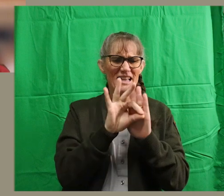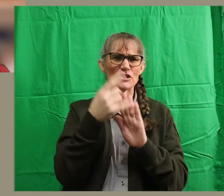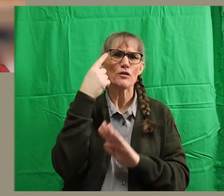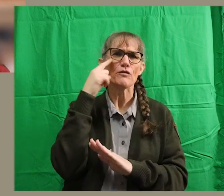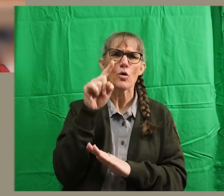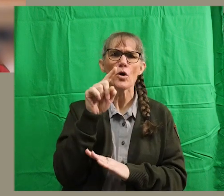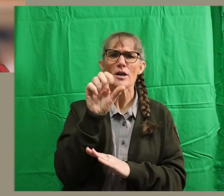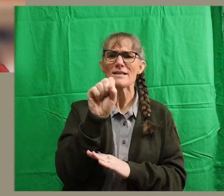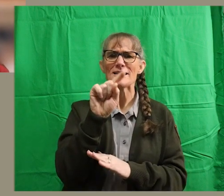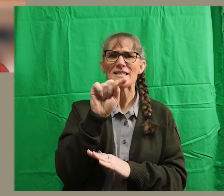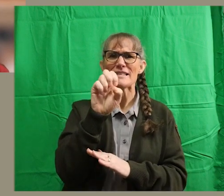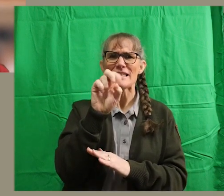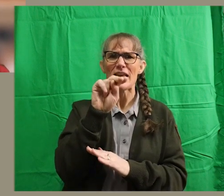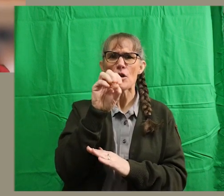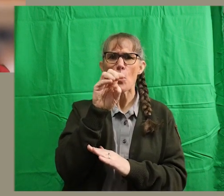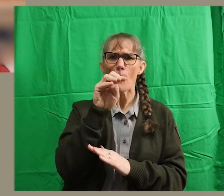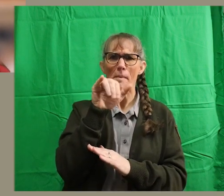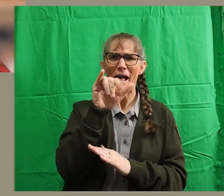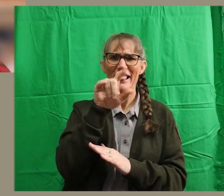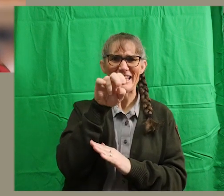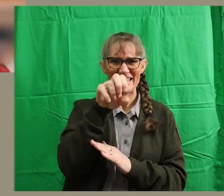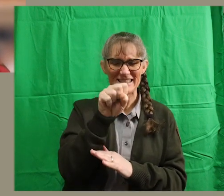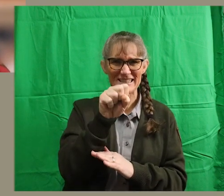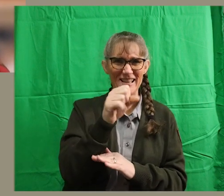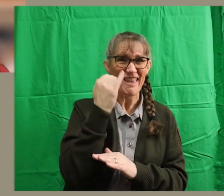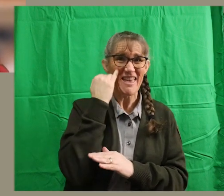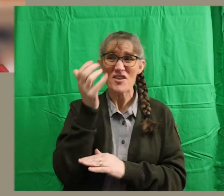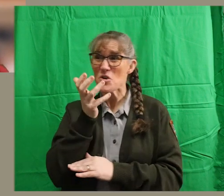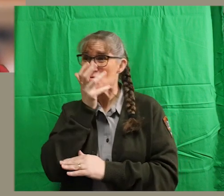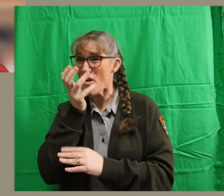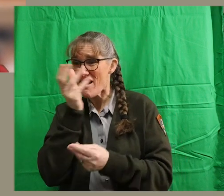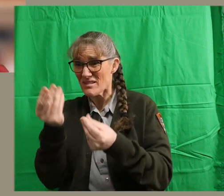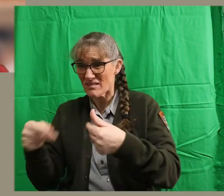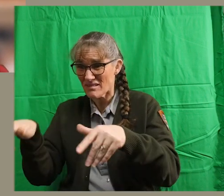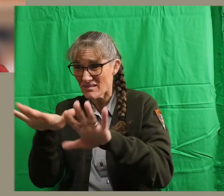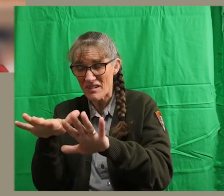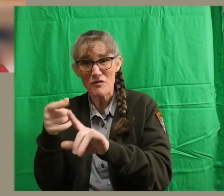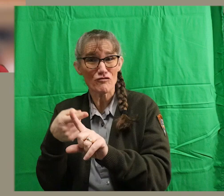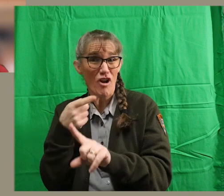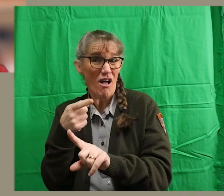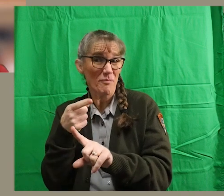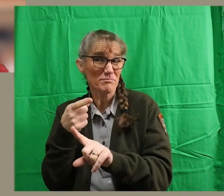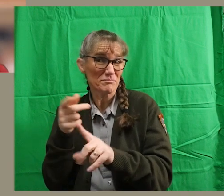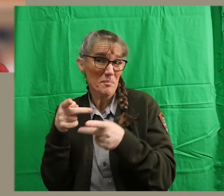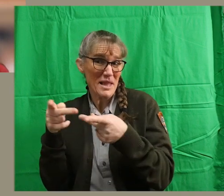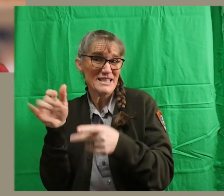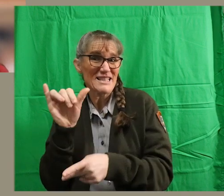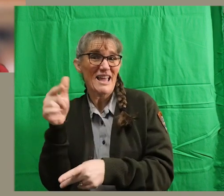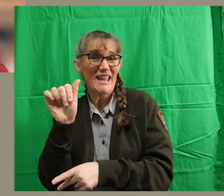Stenomylines from the early Miocene if the modern grassland vegetation known from even places like